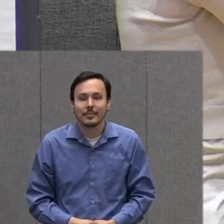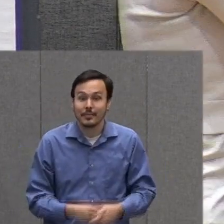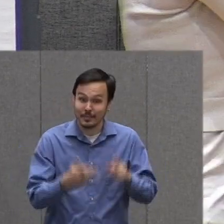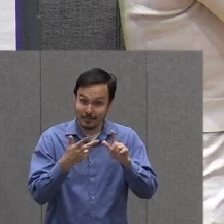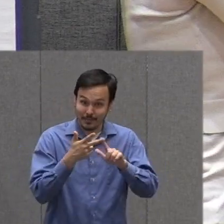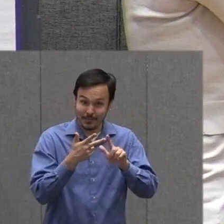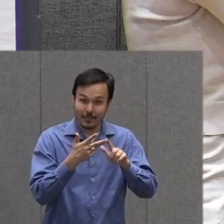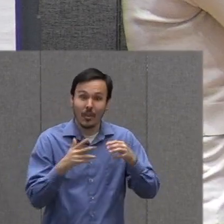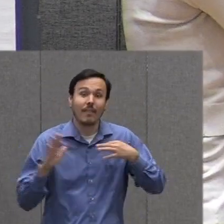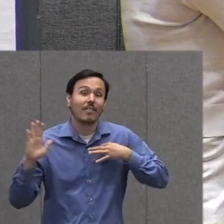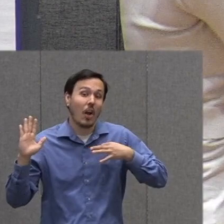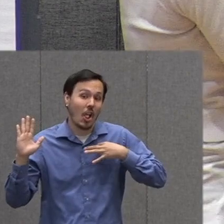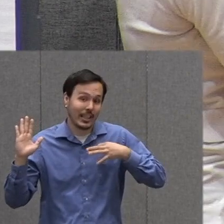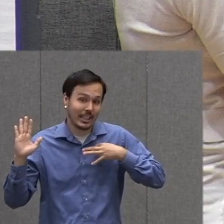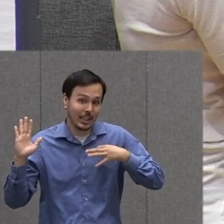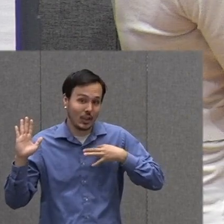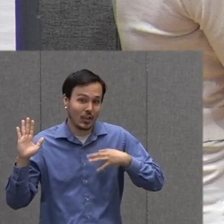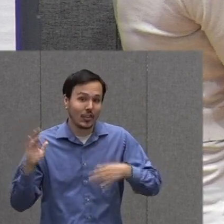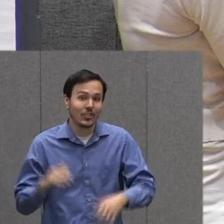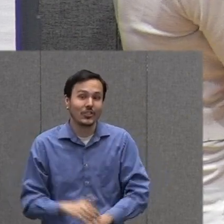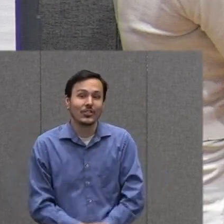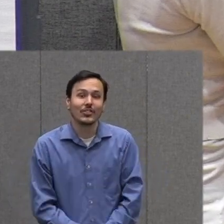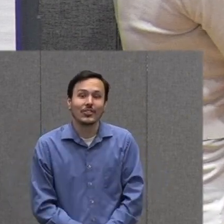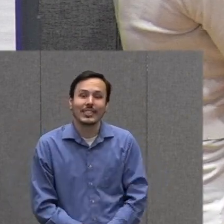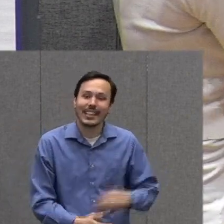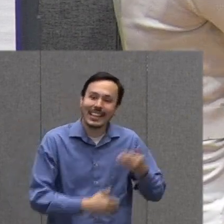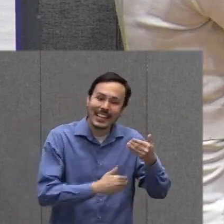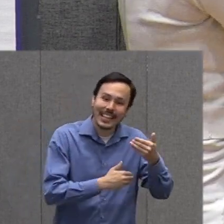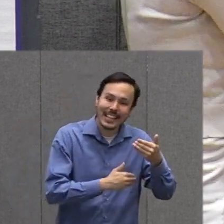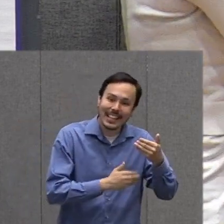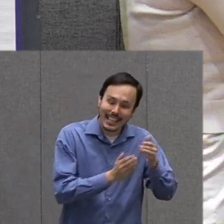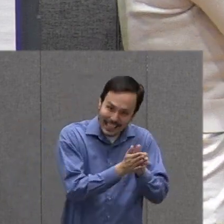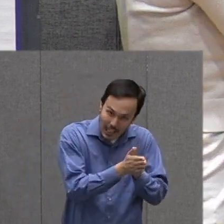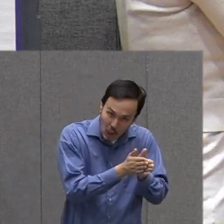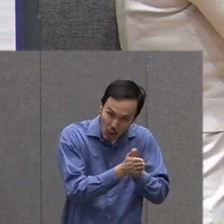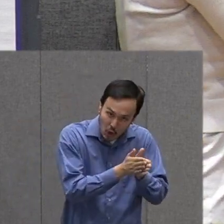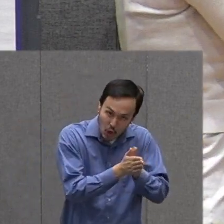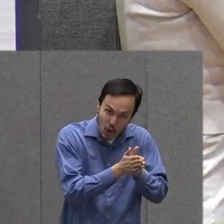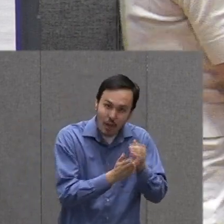Volunteers. Eager kind volunteers.